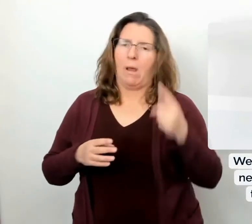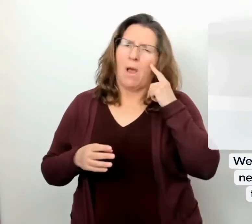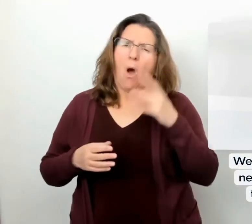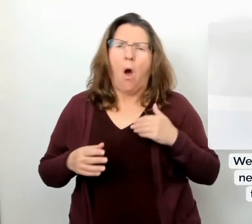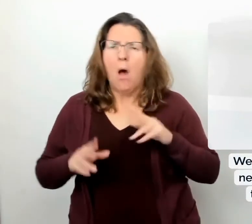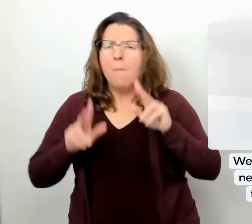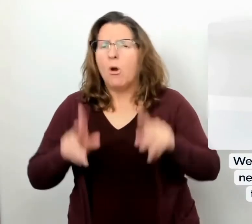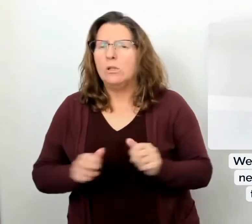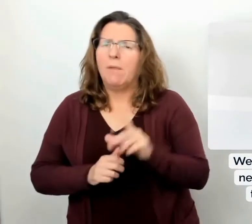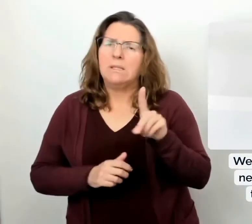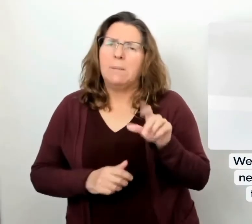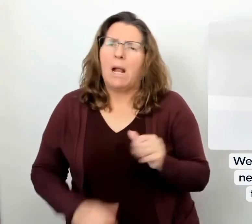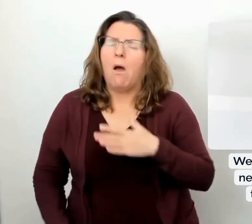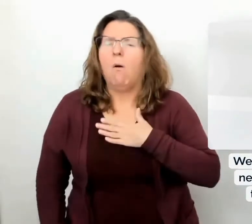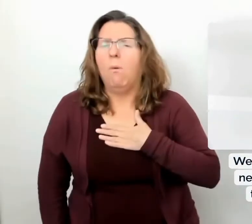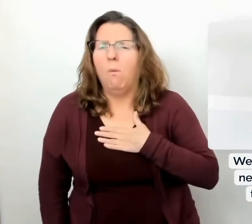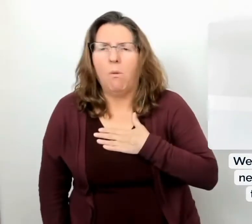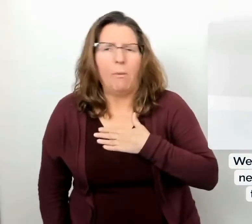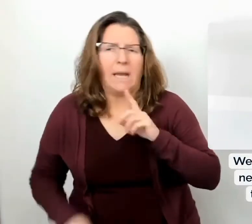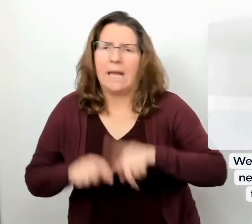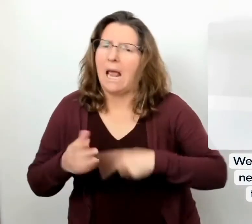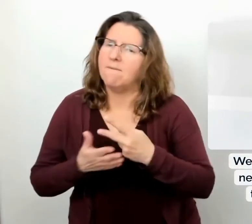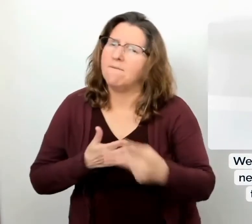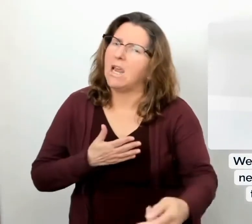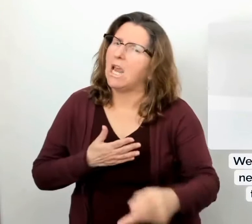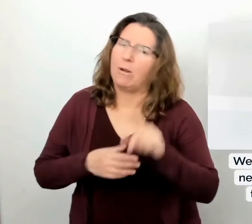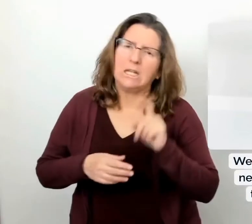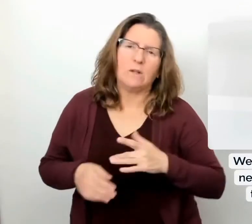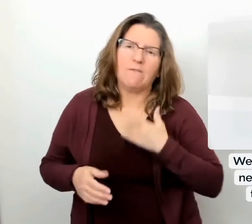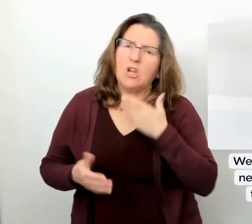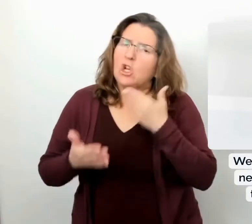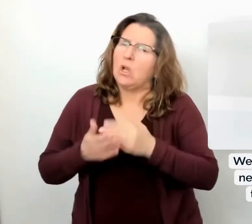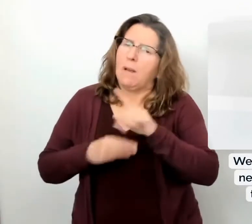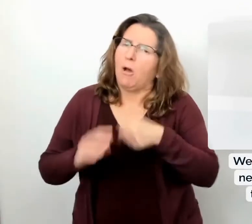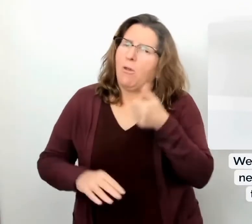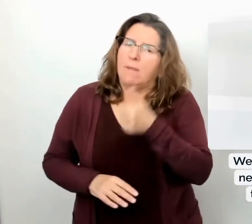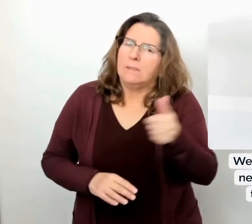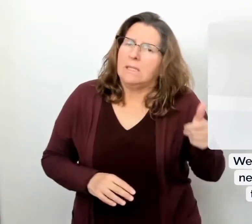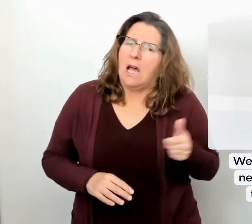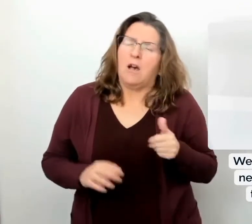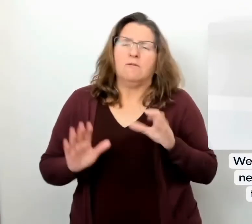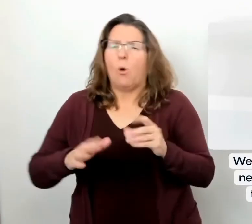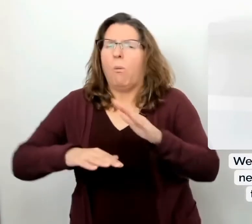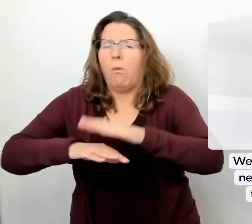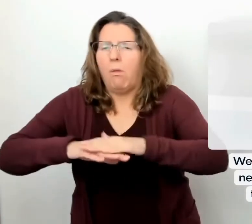Our bleeding hearts deem it inappropriate to fail students with disabilities, it would injure their self-esteem,